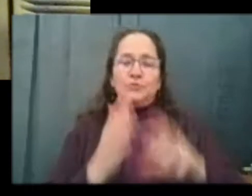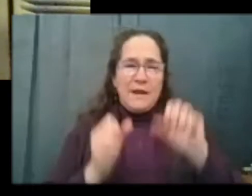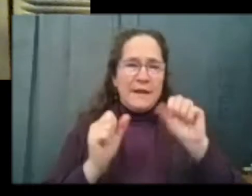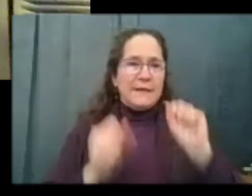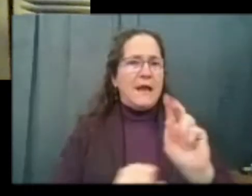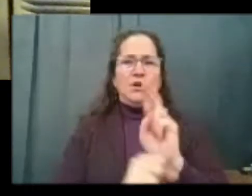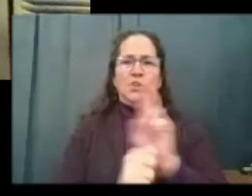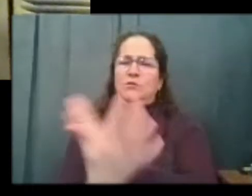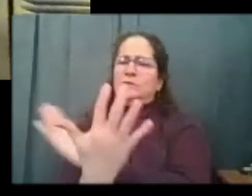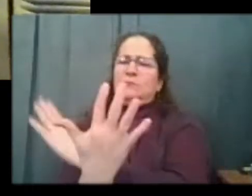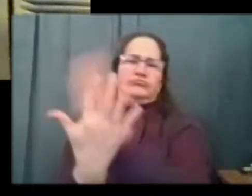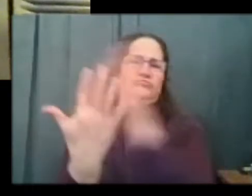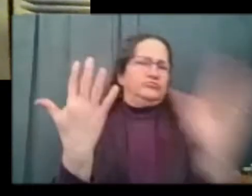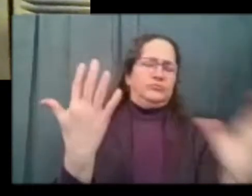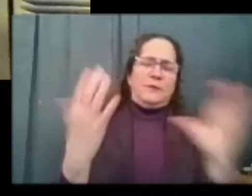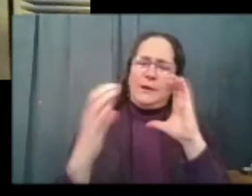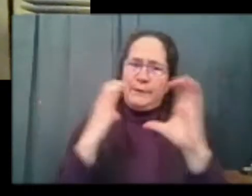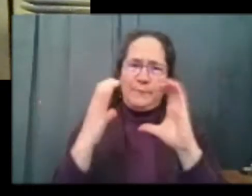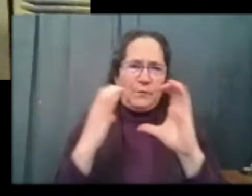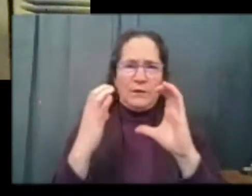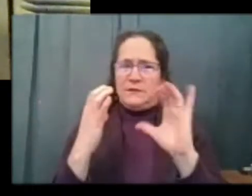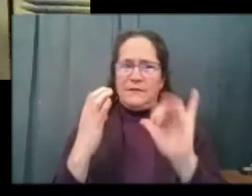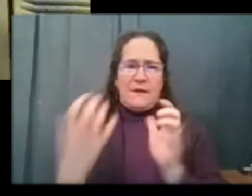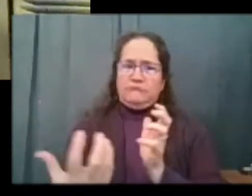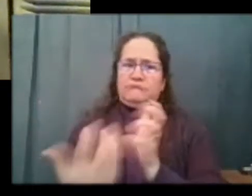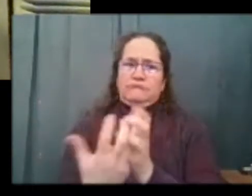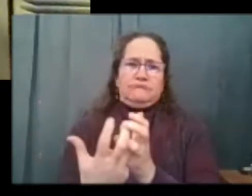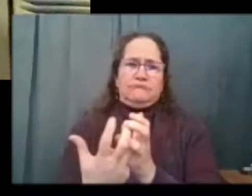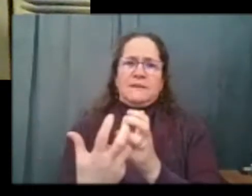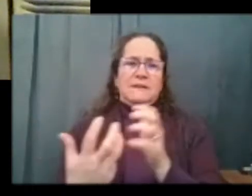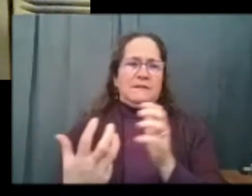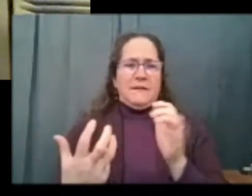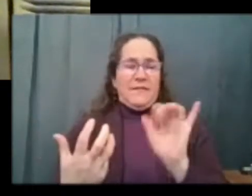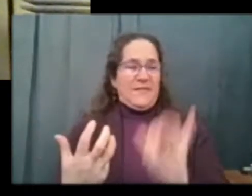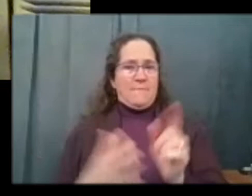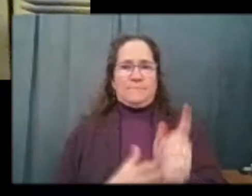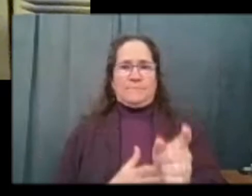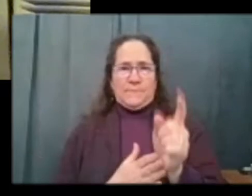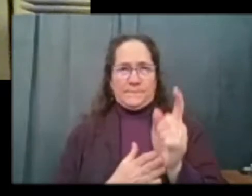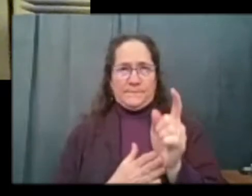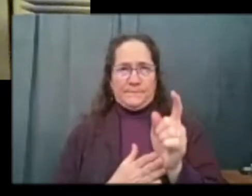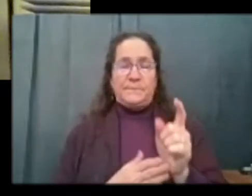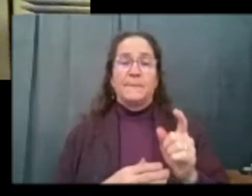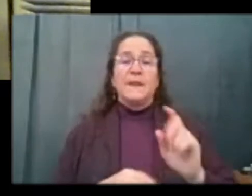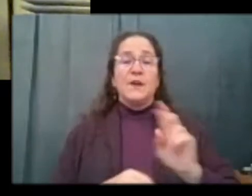is most effective in the setting in which they are in, and using those preferred tools as well.